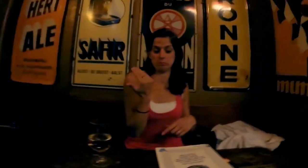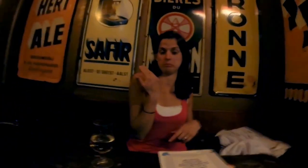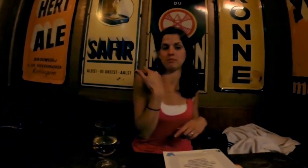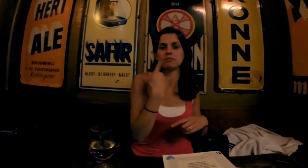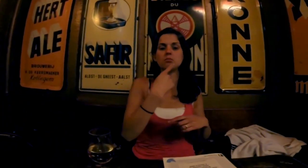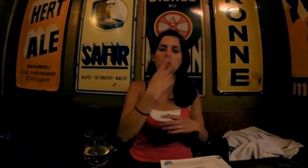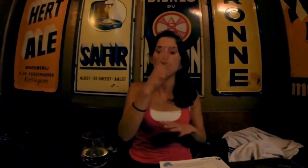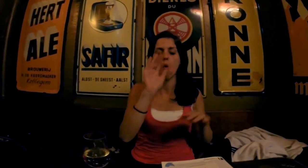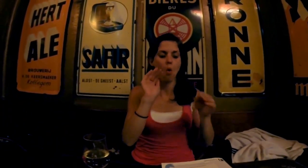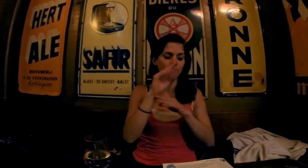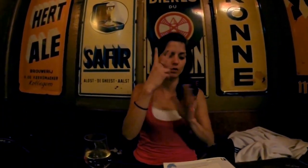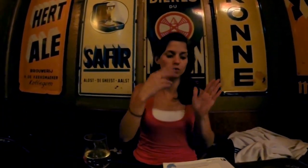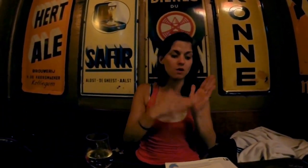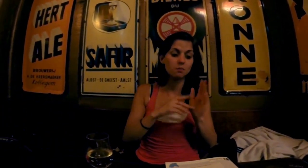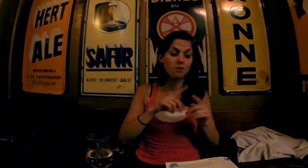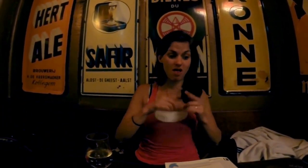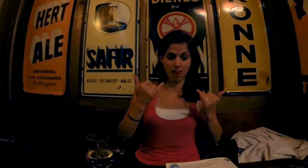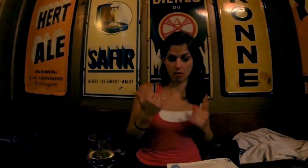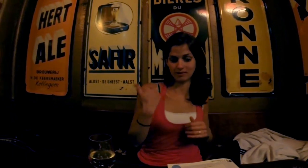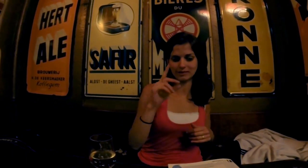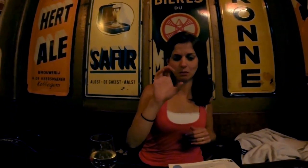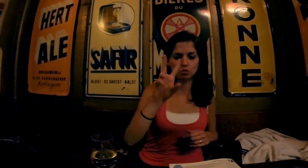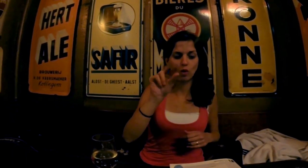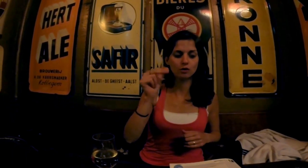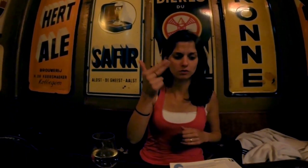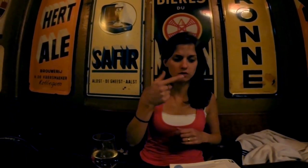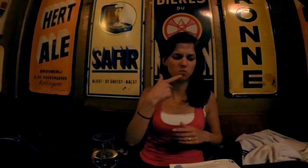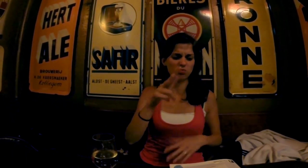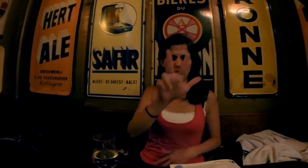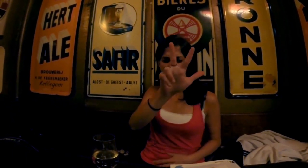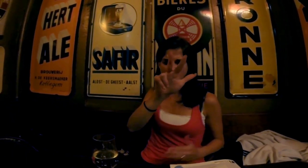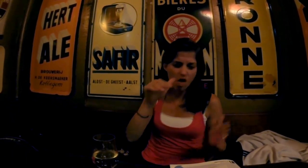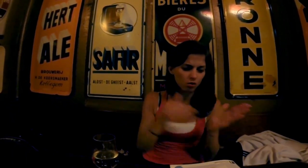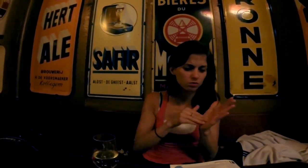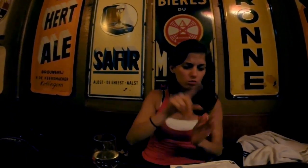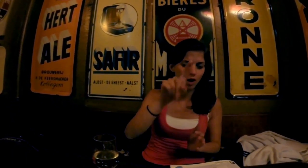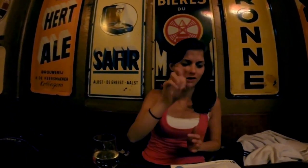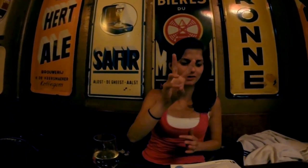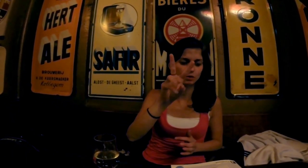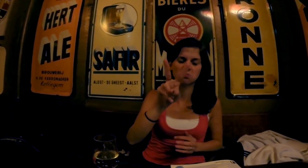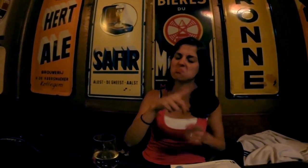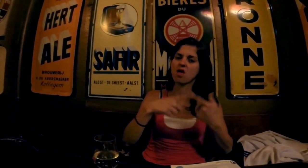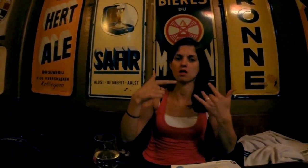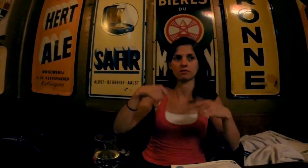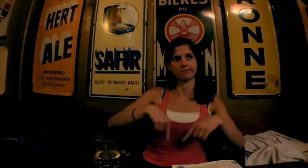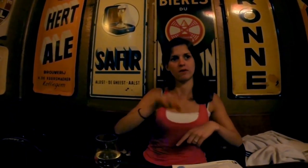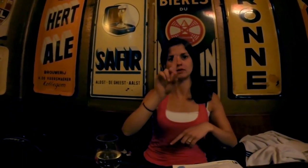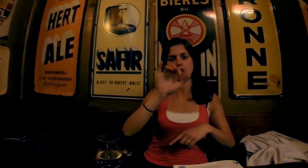I wanted to let you know what I just learned from this menu. In 2013, they have over 3,162 beer selections.